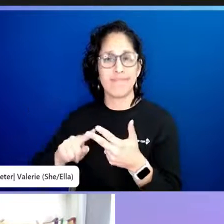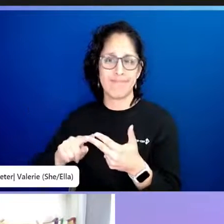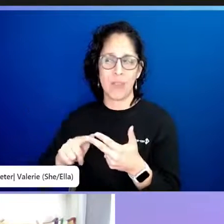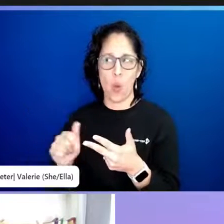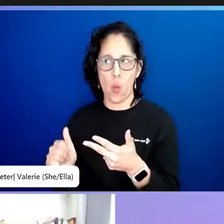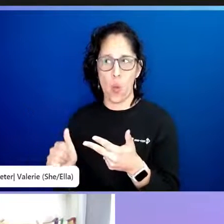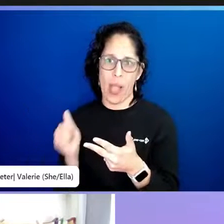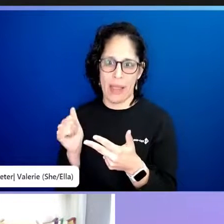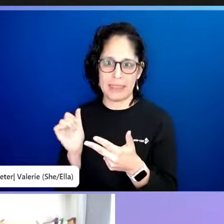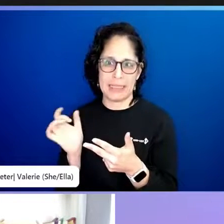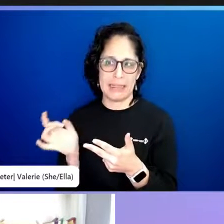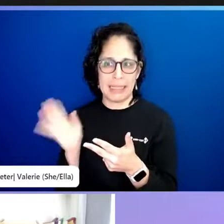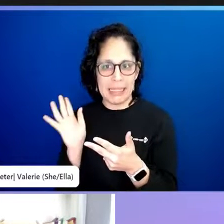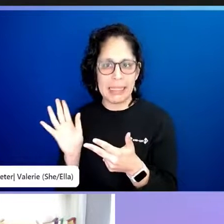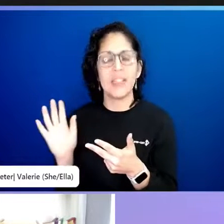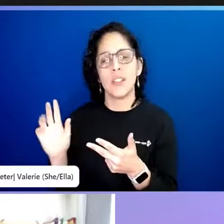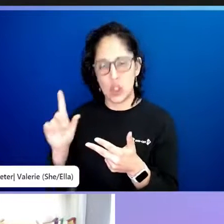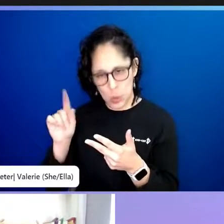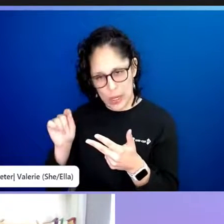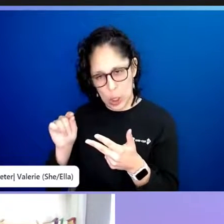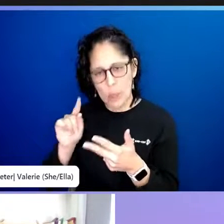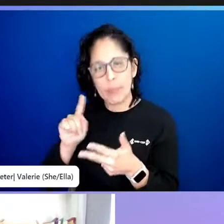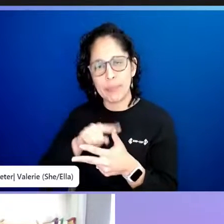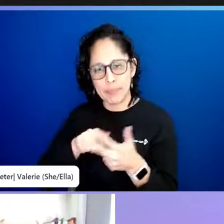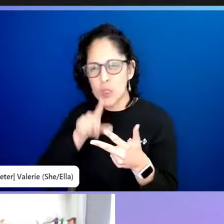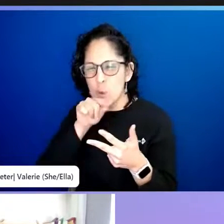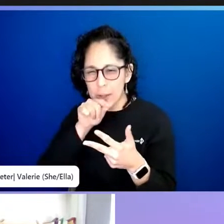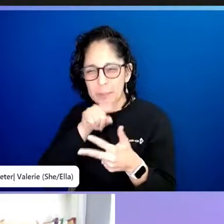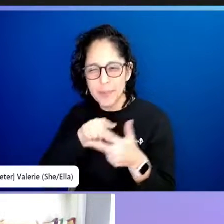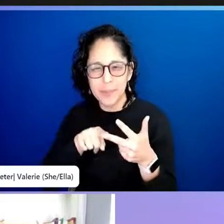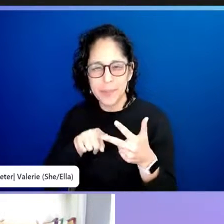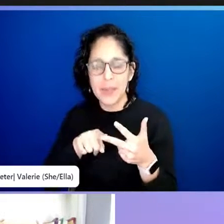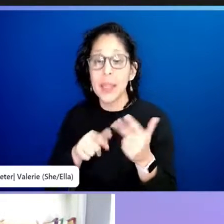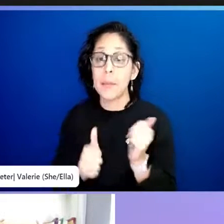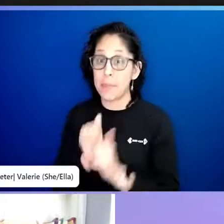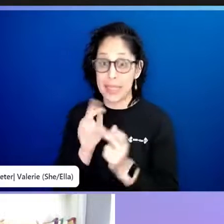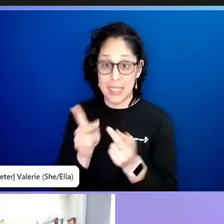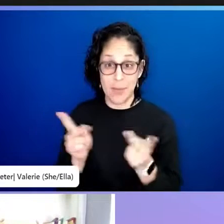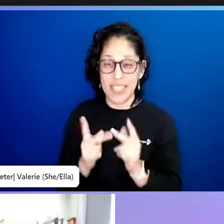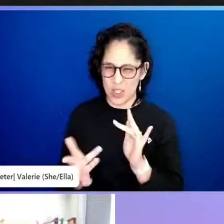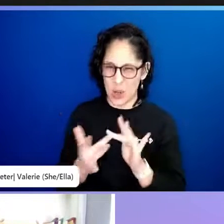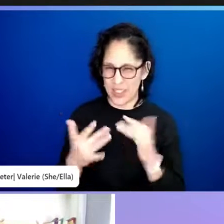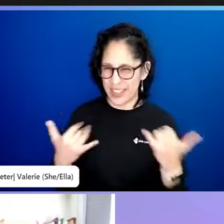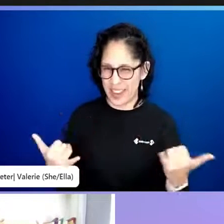um and I um and the honestly the best place to reach me nowadays is LinkedIn probably